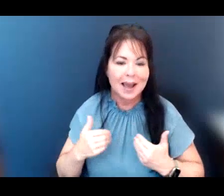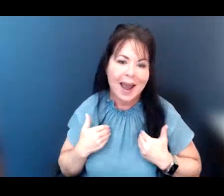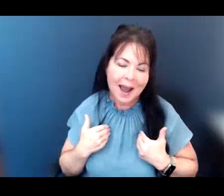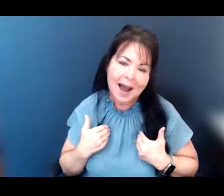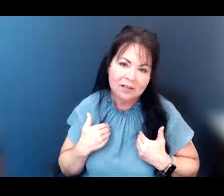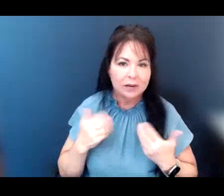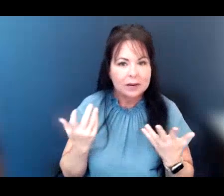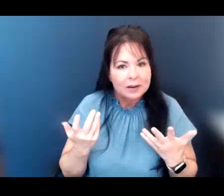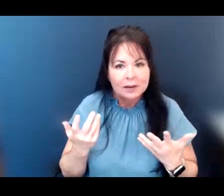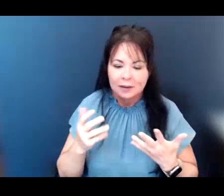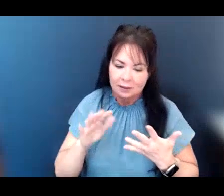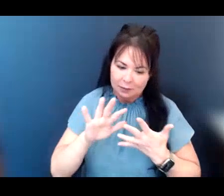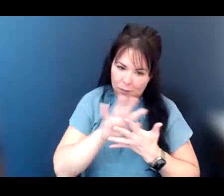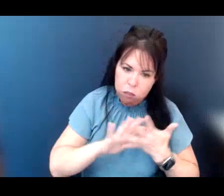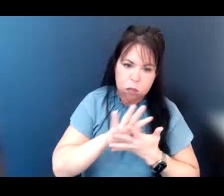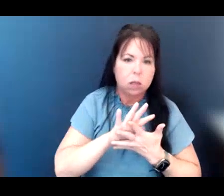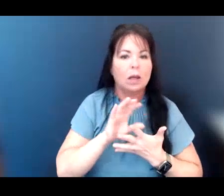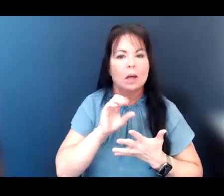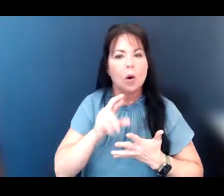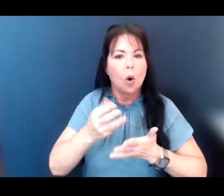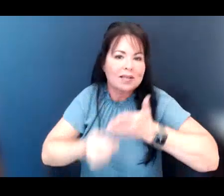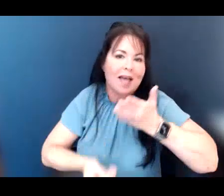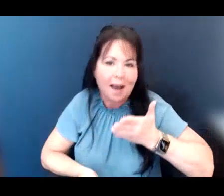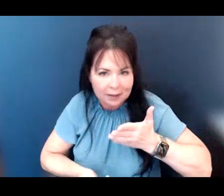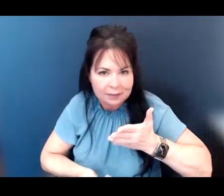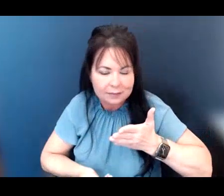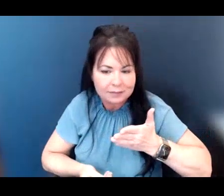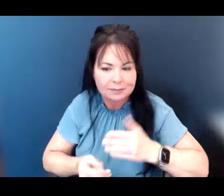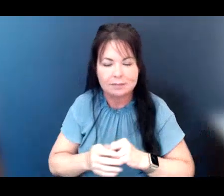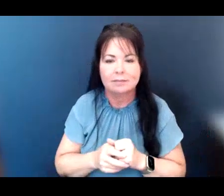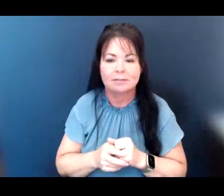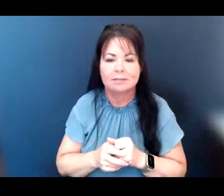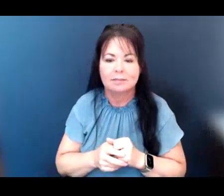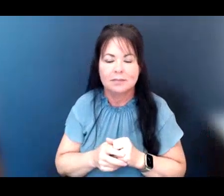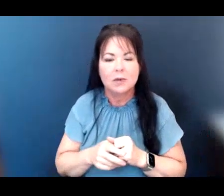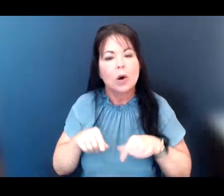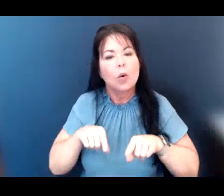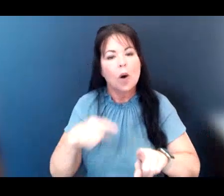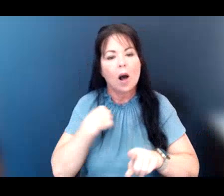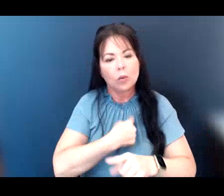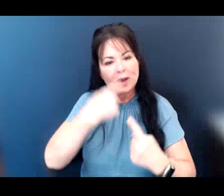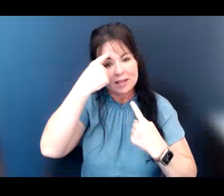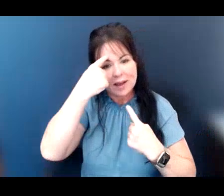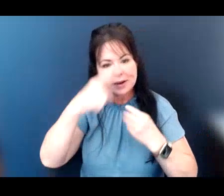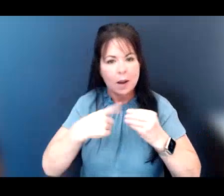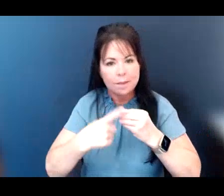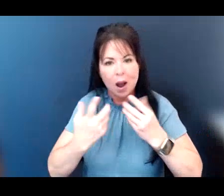an accommodation as opposed to an accessibility or a fundamental aspect of technology. So take captioning, for example.